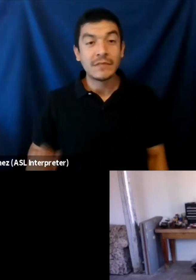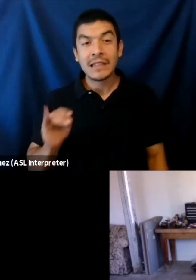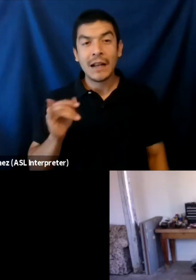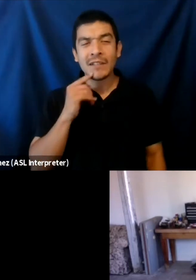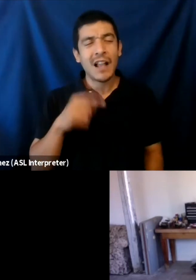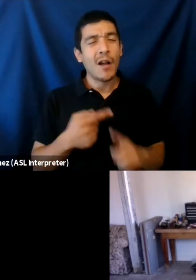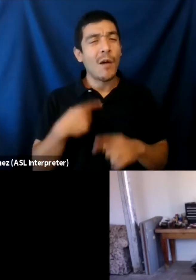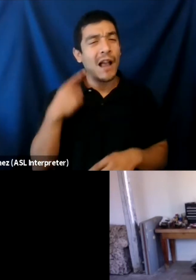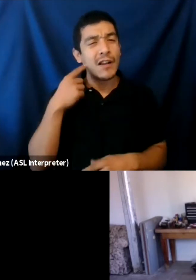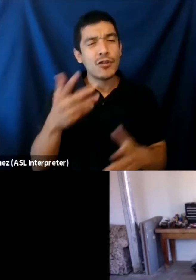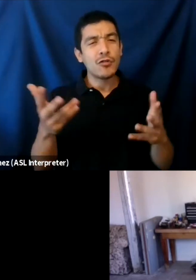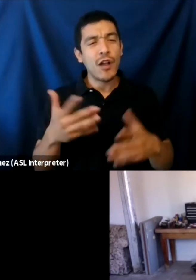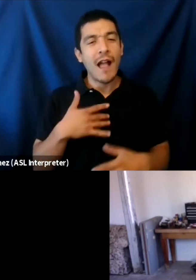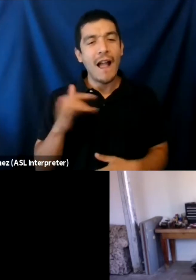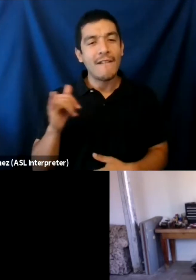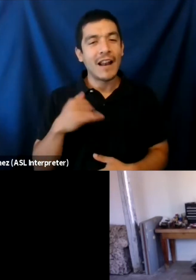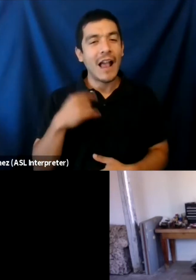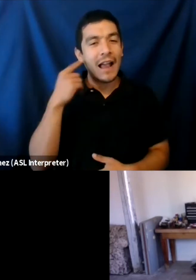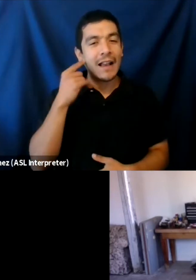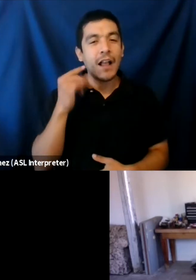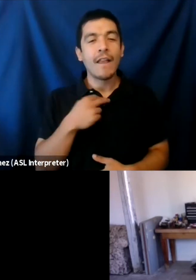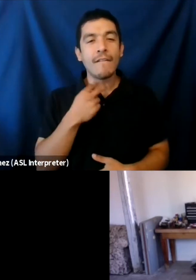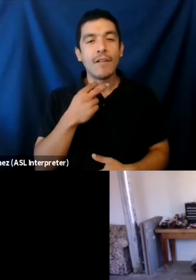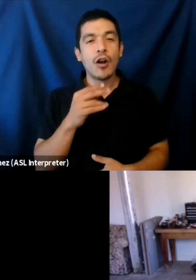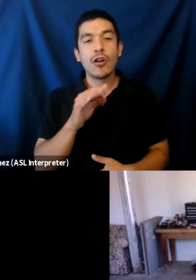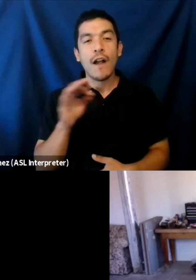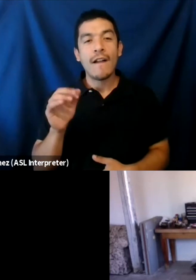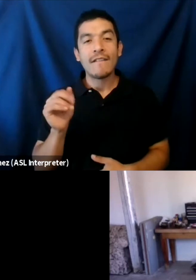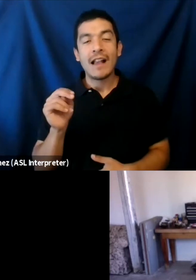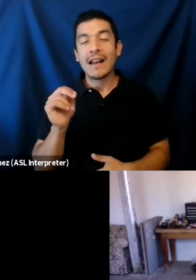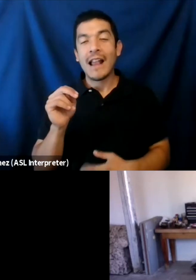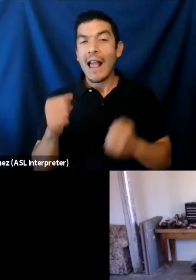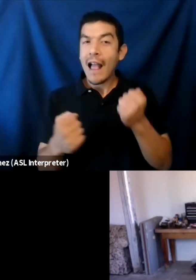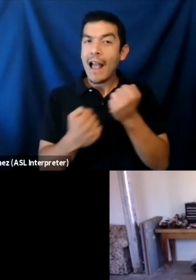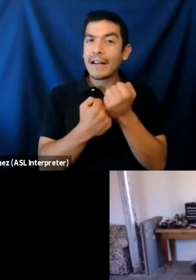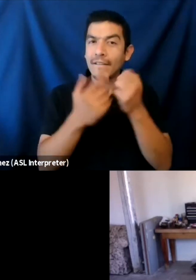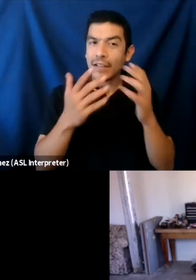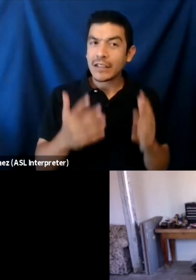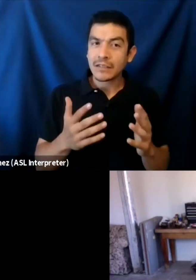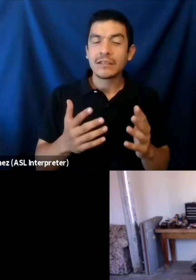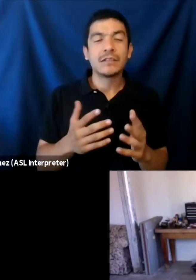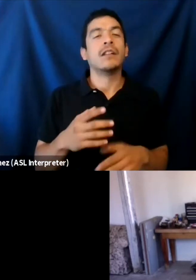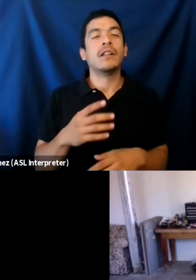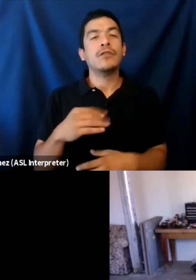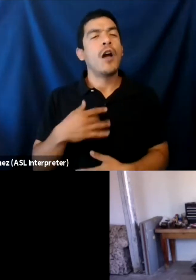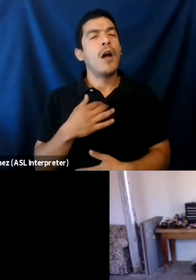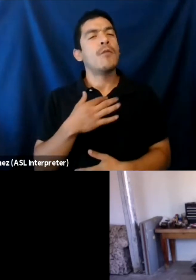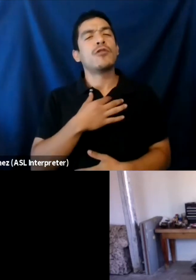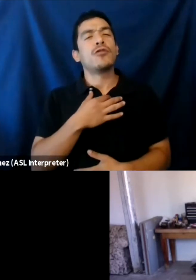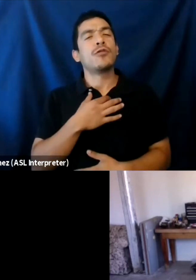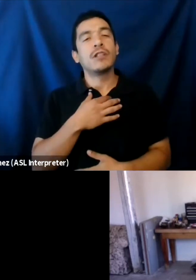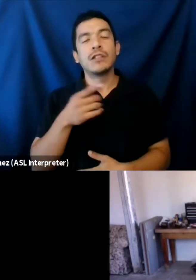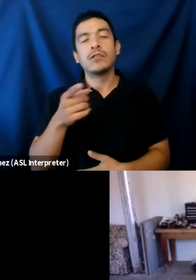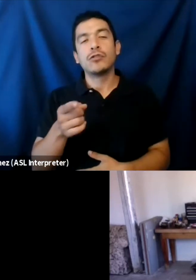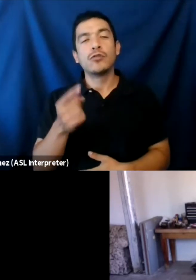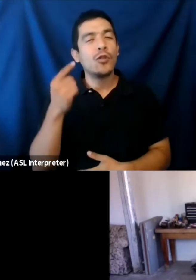I feel like I hear the voice of an activist. So I'm curious, like, you're talking about the three bullet points